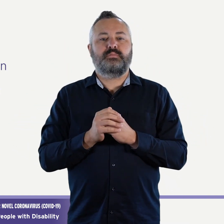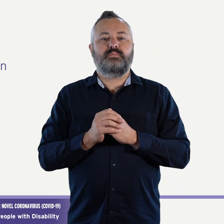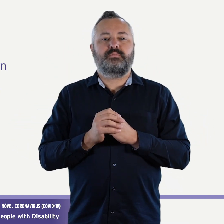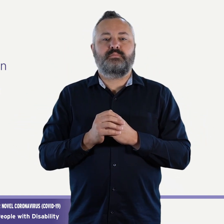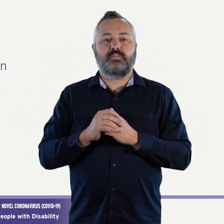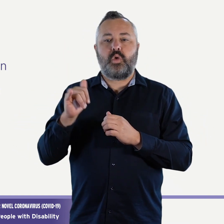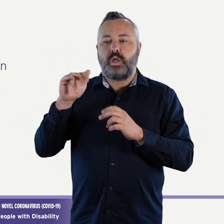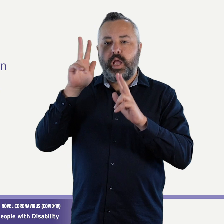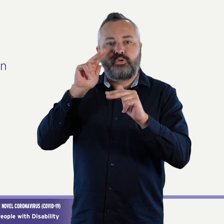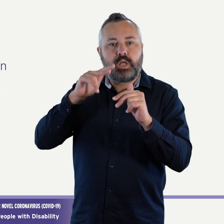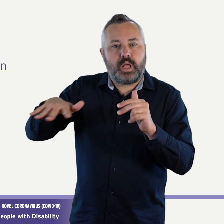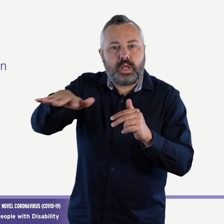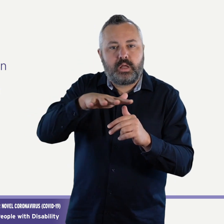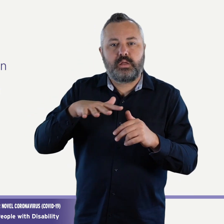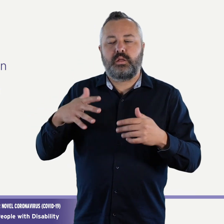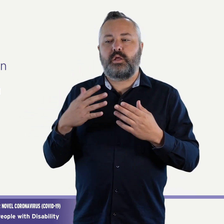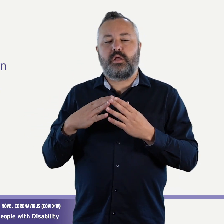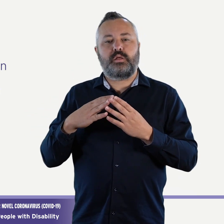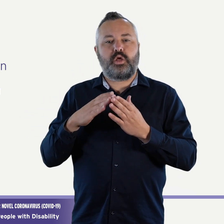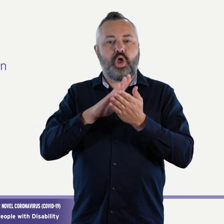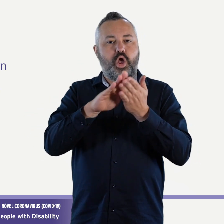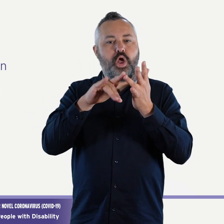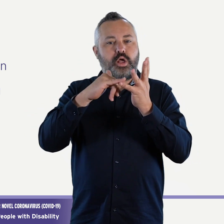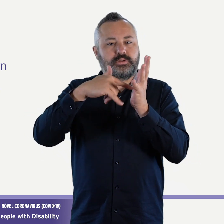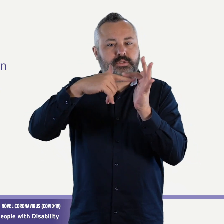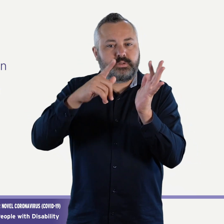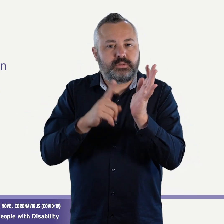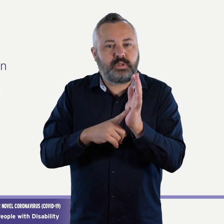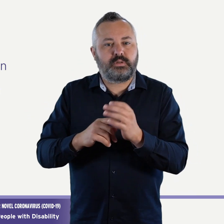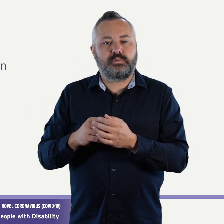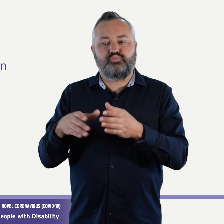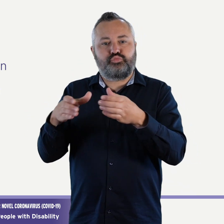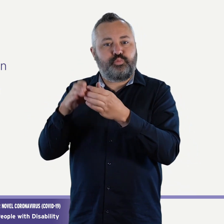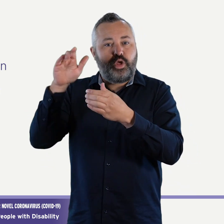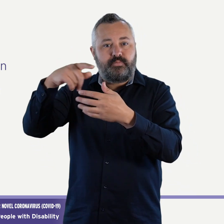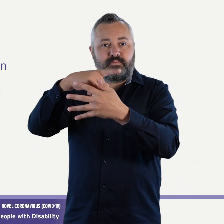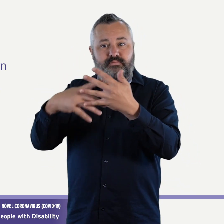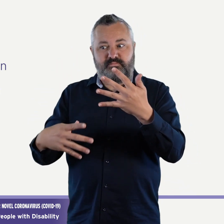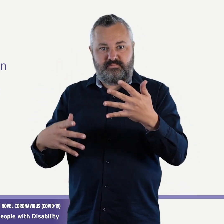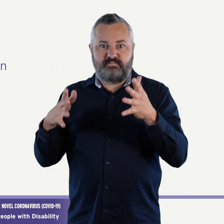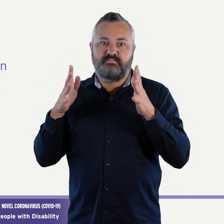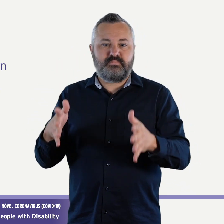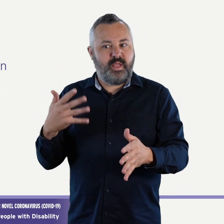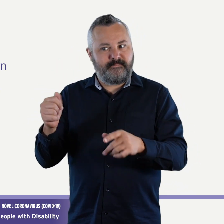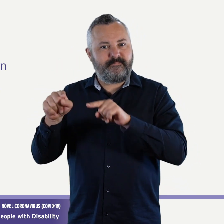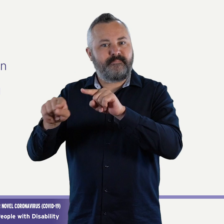hostels and other homes such as group homes.